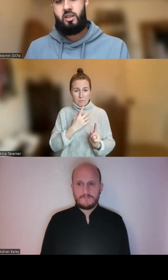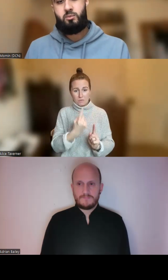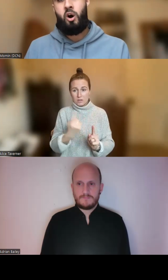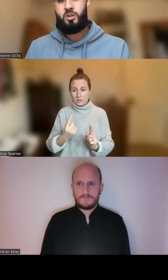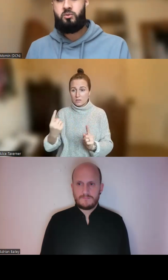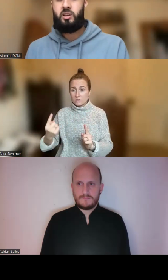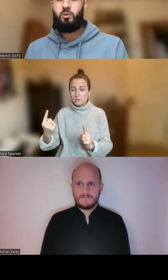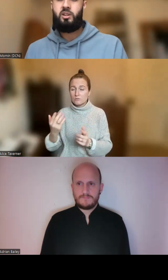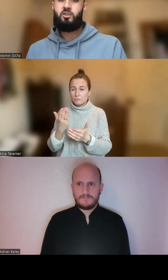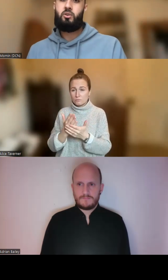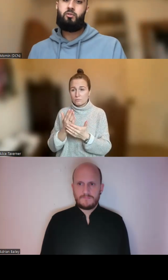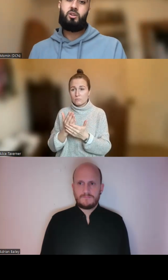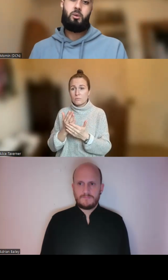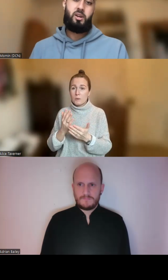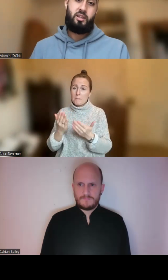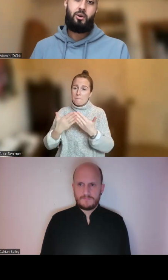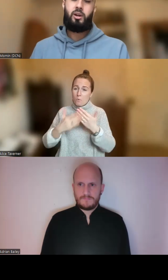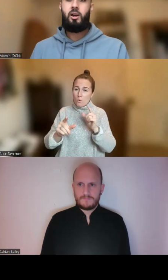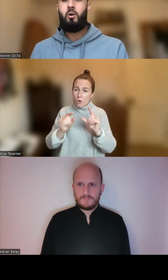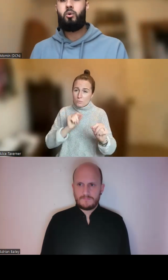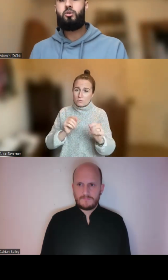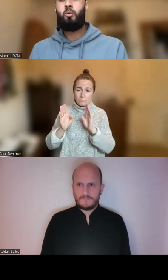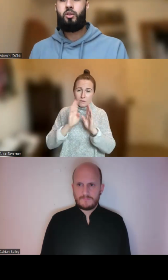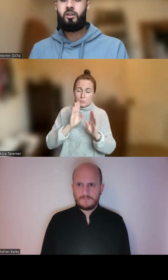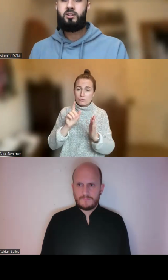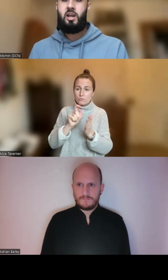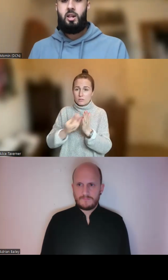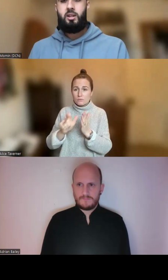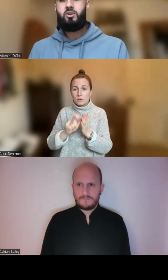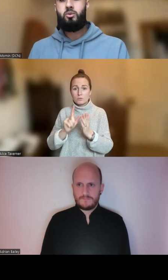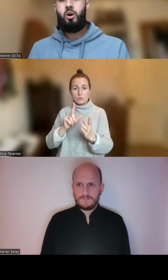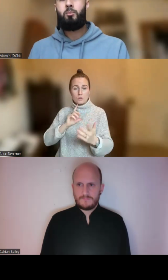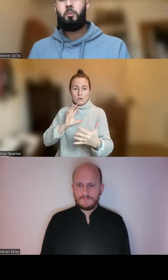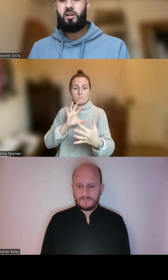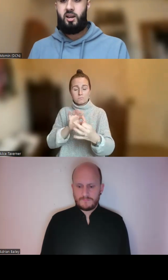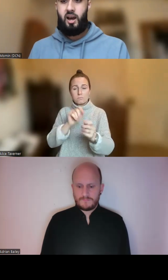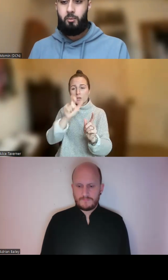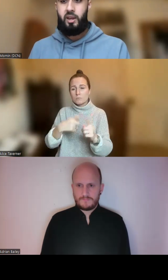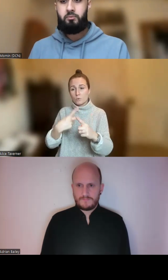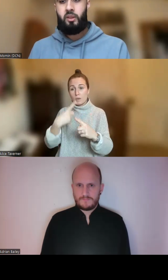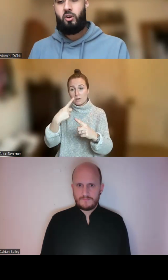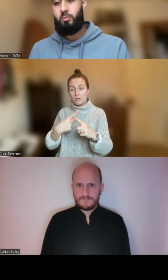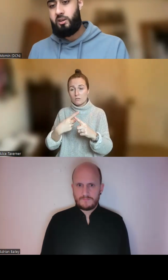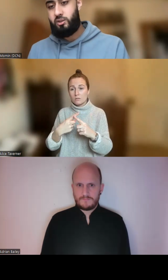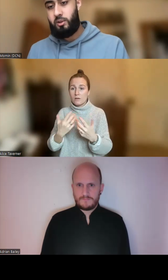there's more options with Facebook and Instagram for you to maybe get there quicker or do more things to optimize that campaign compared to something